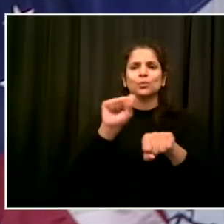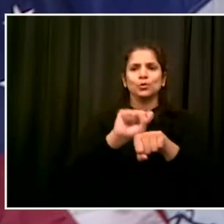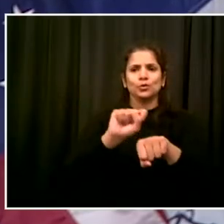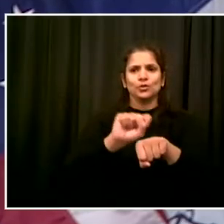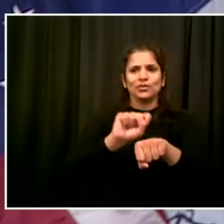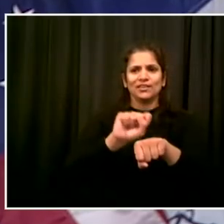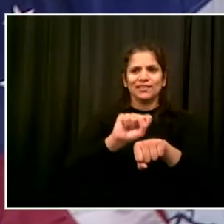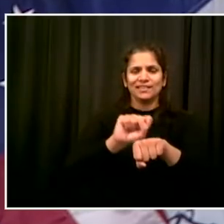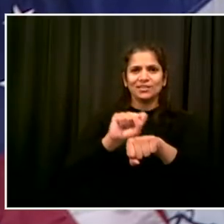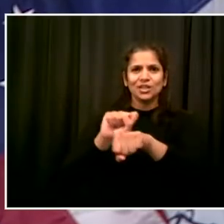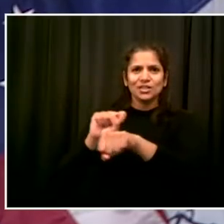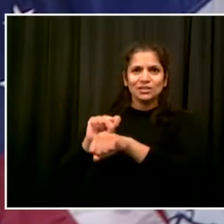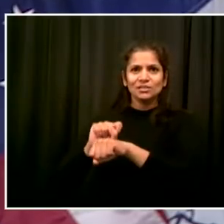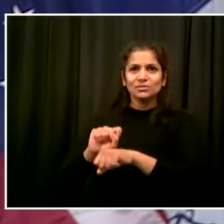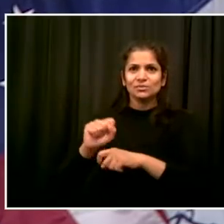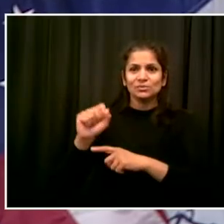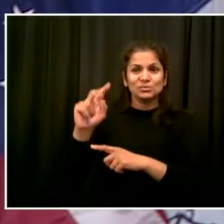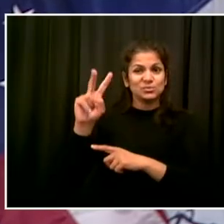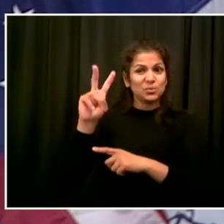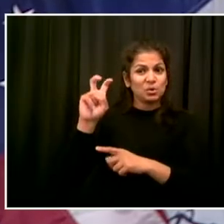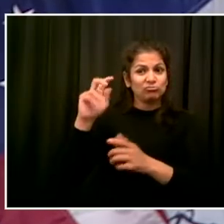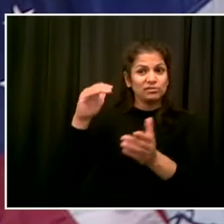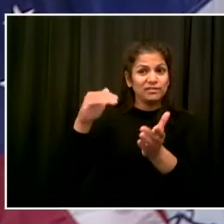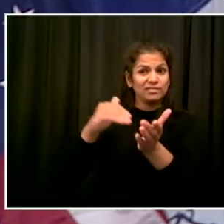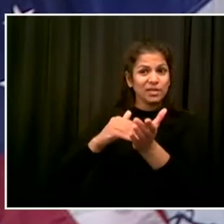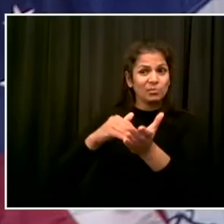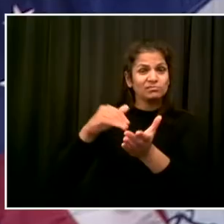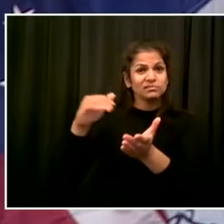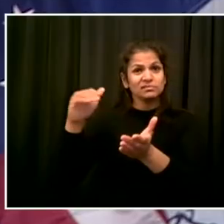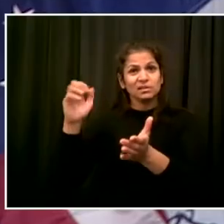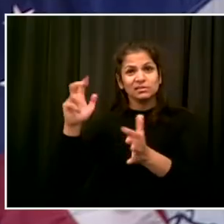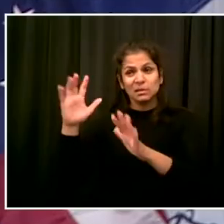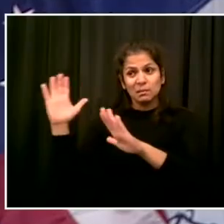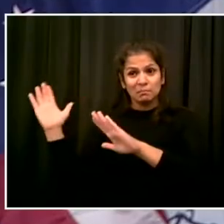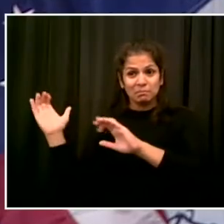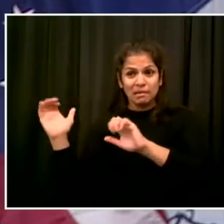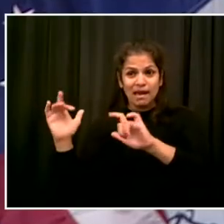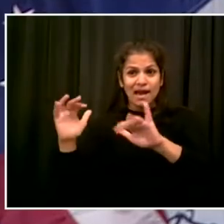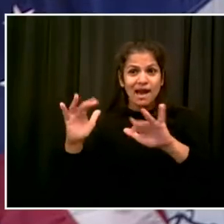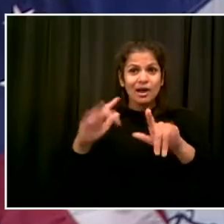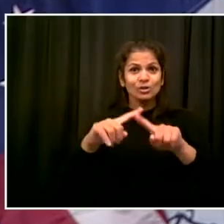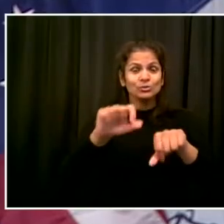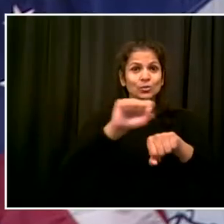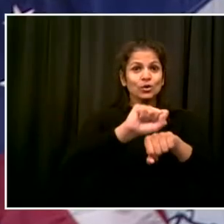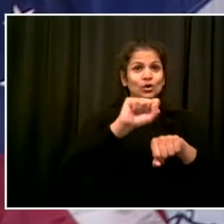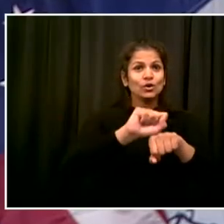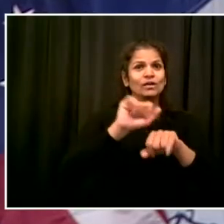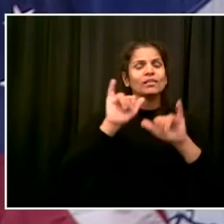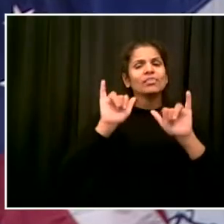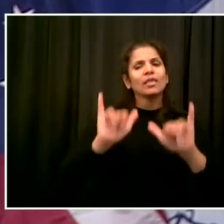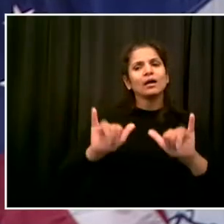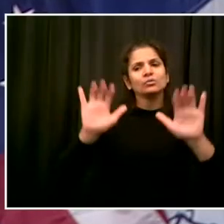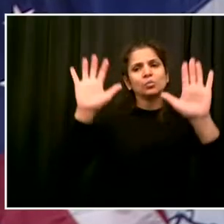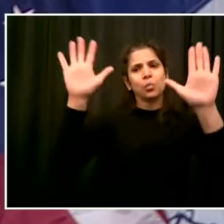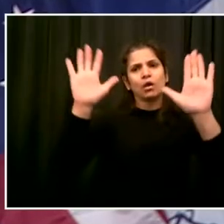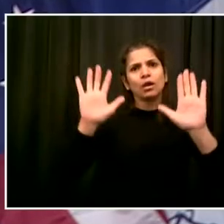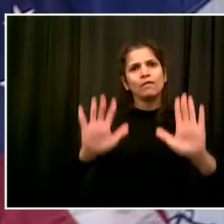WILL BE GOOD FOR THE PEOPLE AND THOSE INDIVIDUALS AND